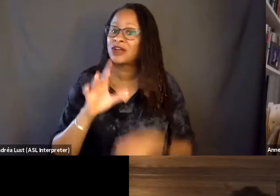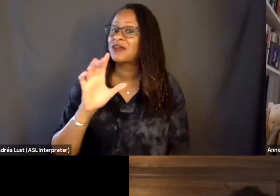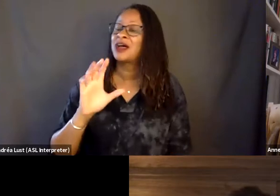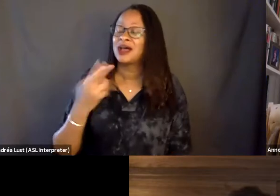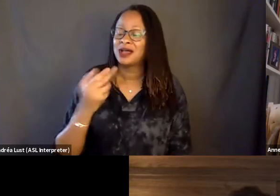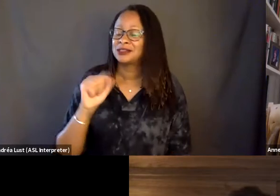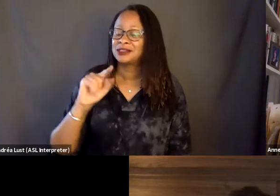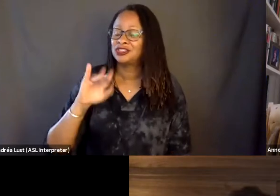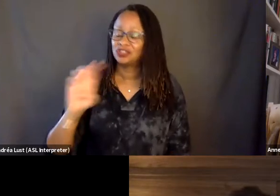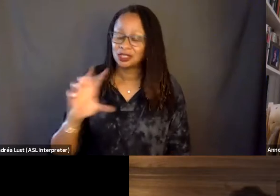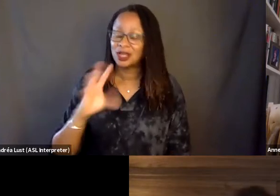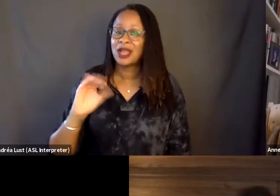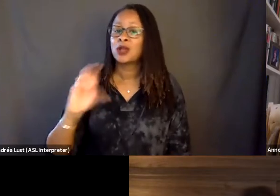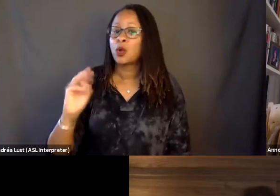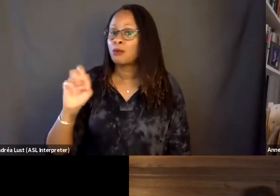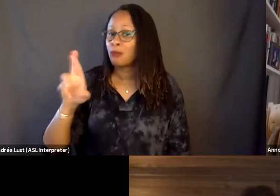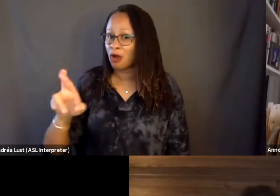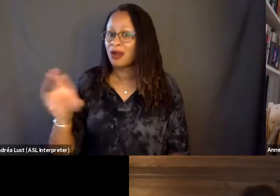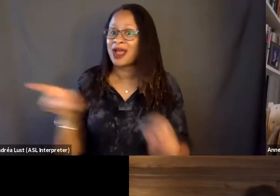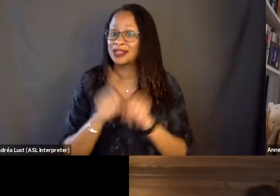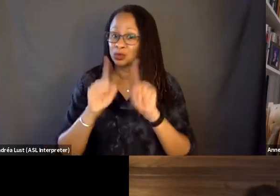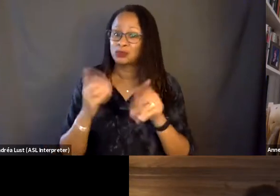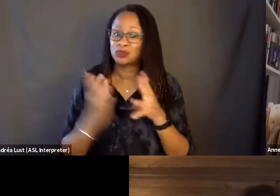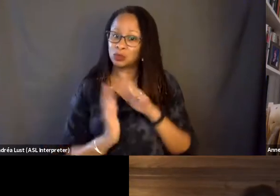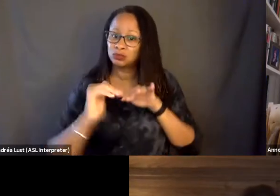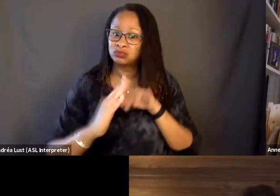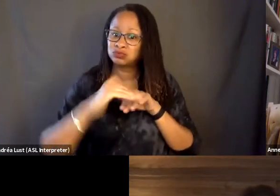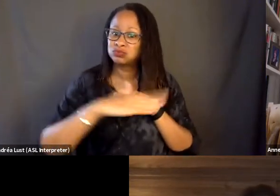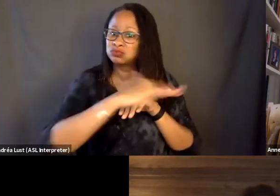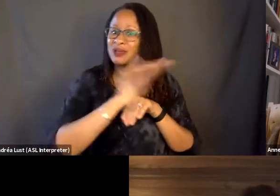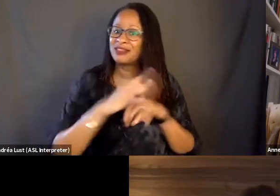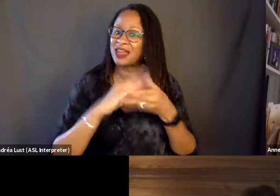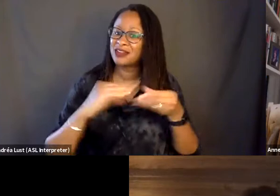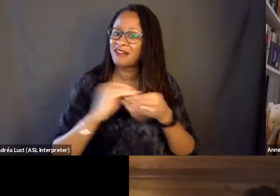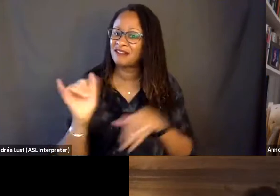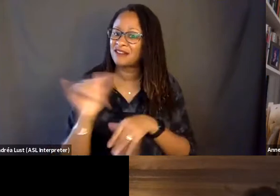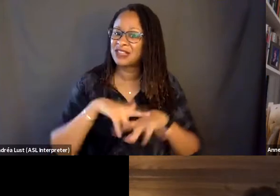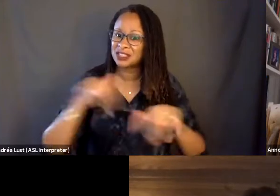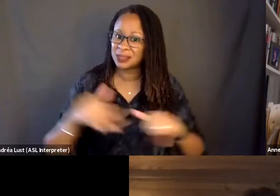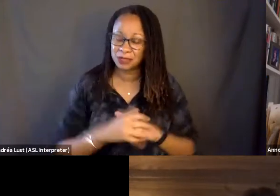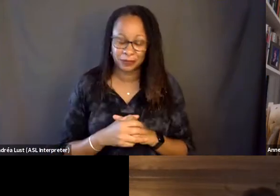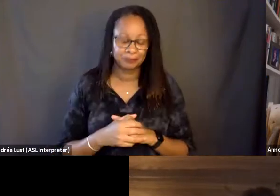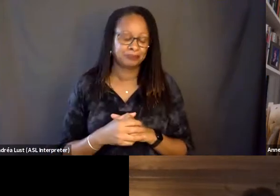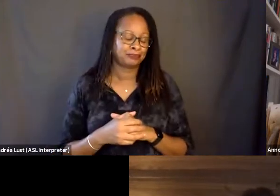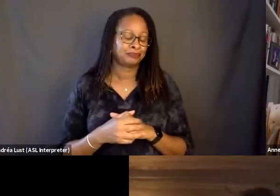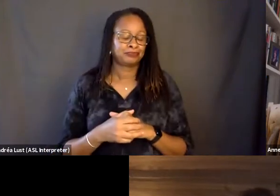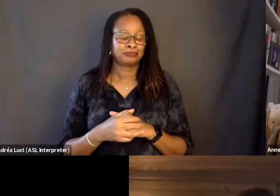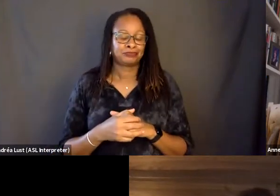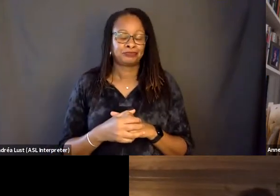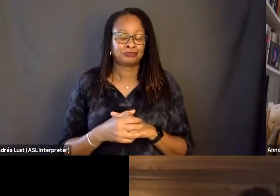along the way, to kind of weave that narrative. So when you took the movie to Sundance 2020,